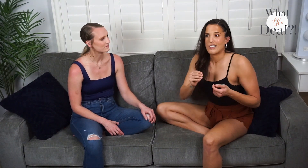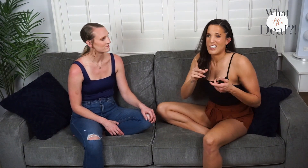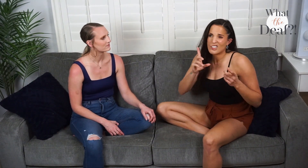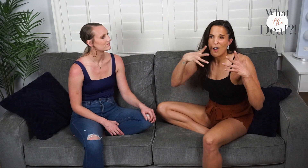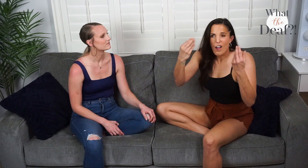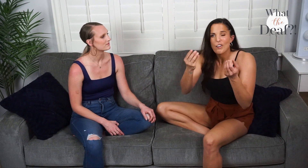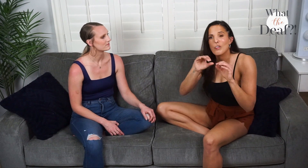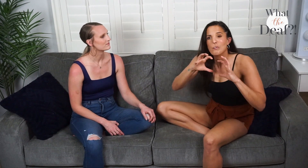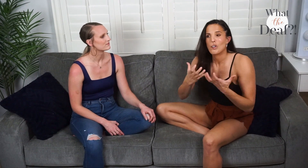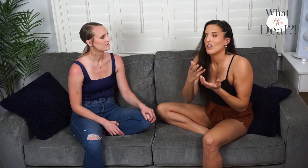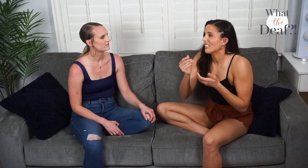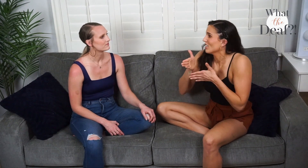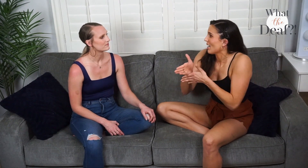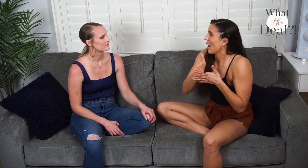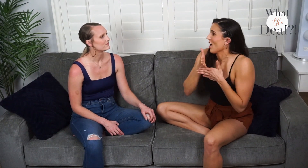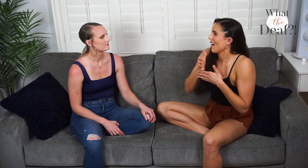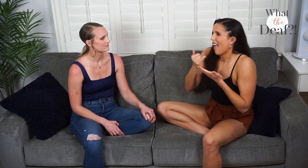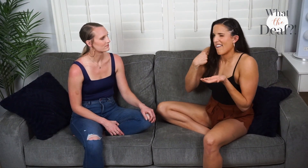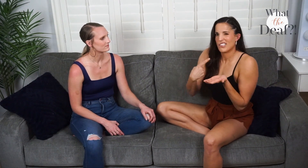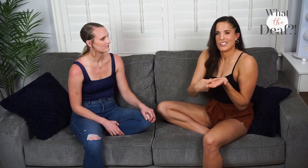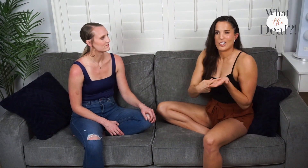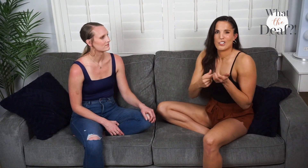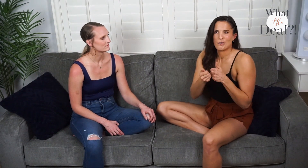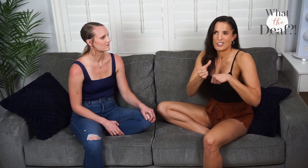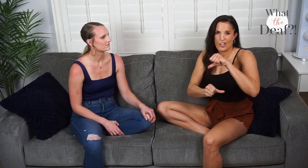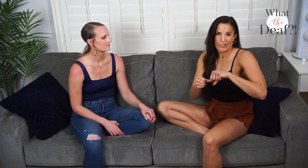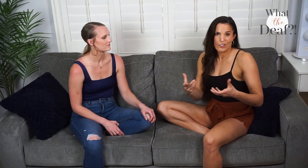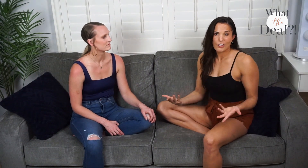and just go out to the world and share it and have discussions with each other.